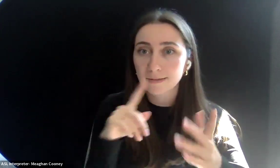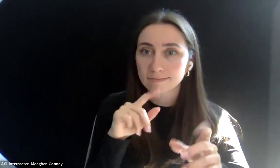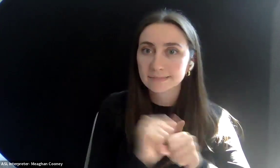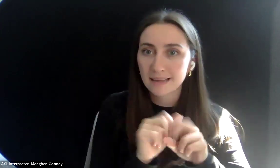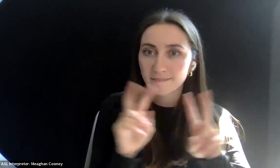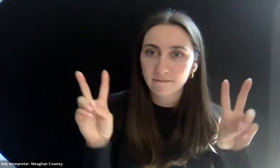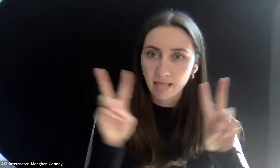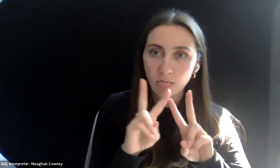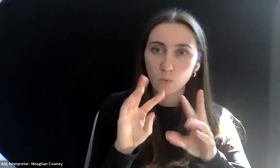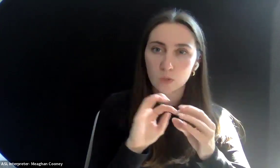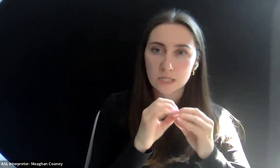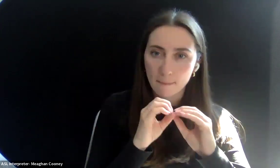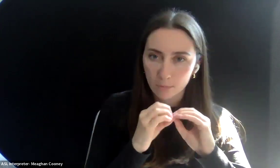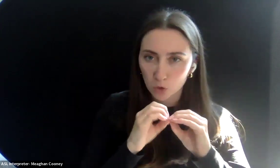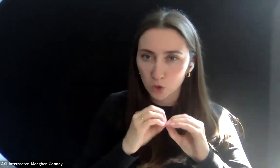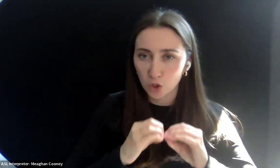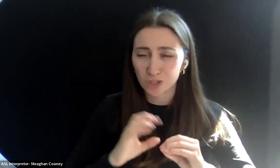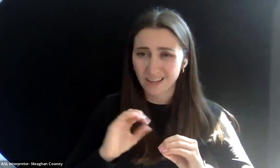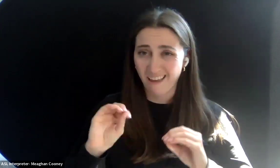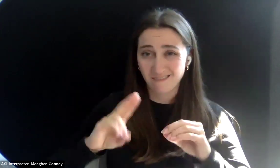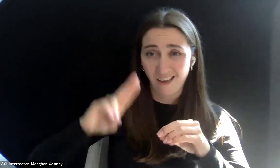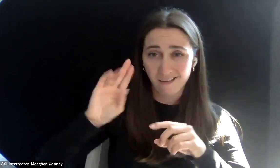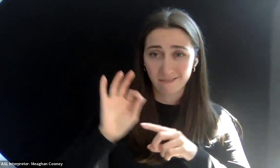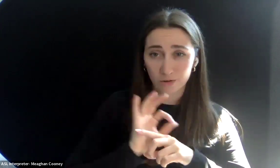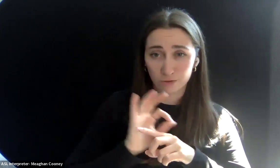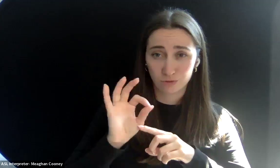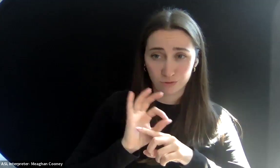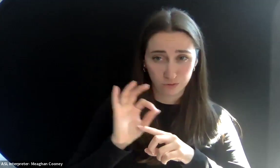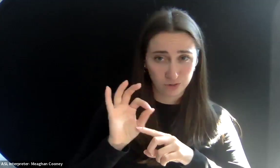very high functionality, we don't think this will impose a